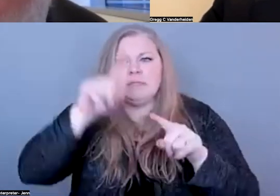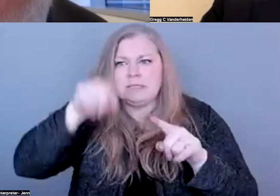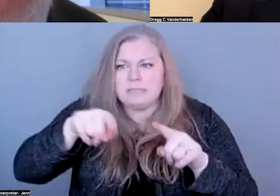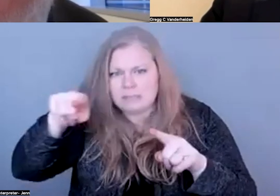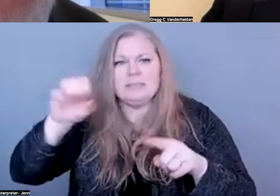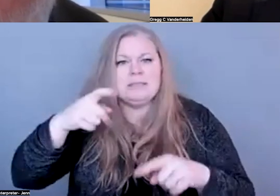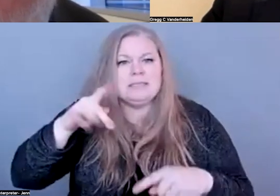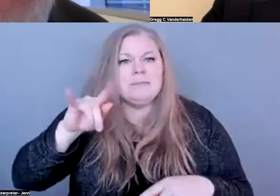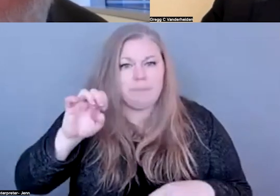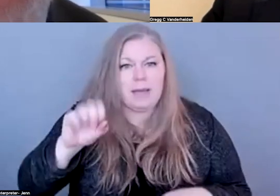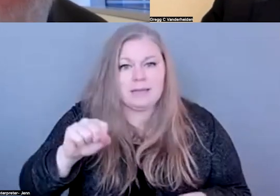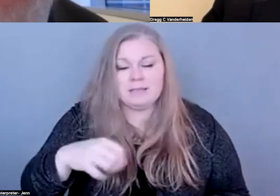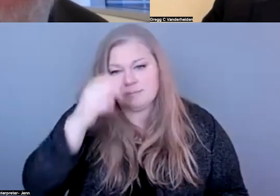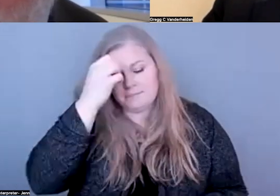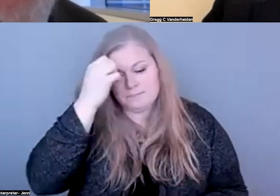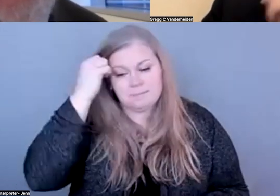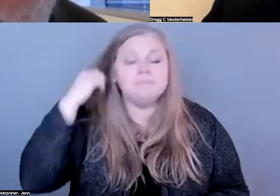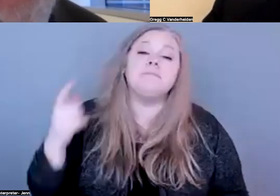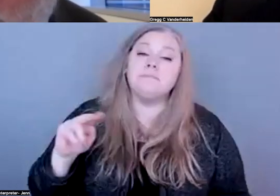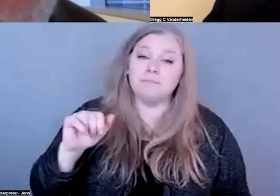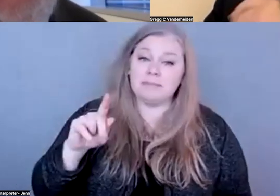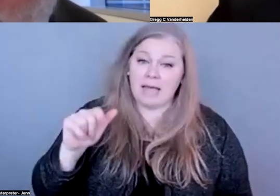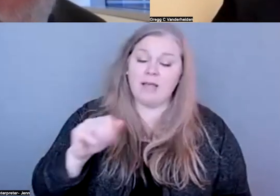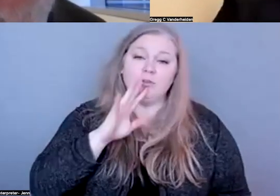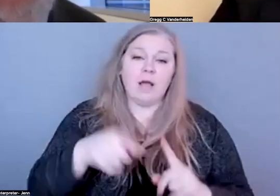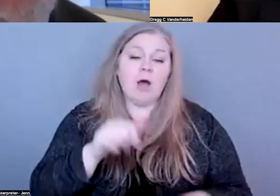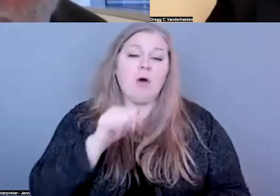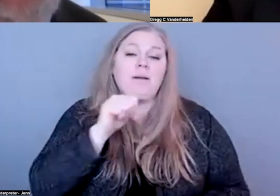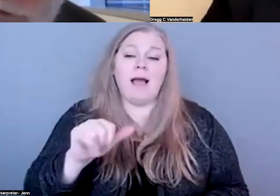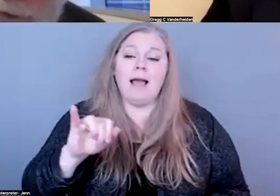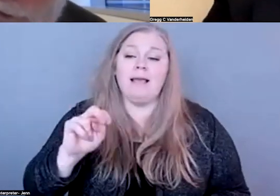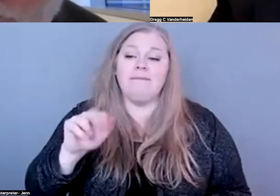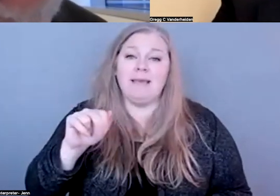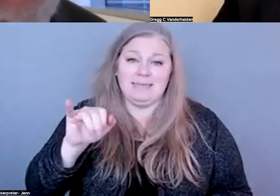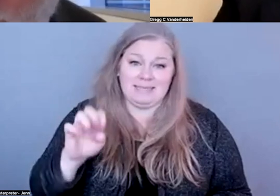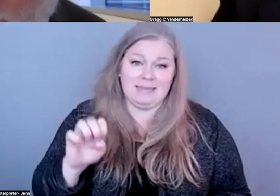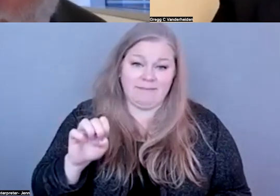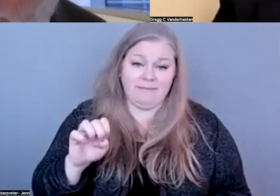Natalya talked about noninvasive interfaces like mobile phones and headsets and things like